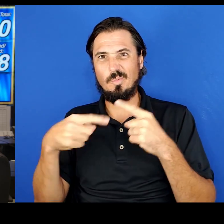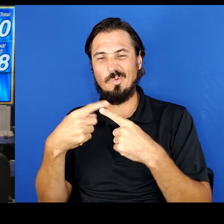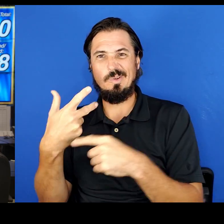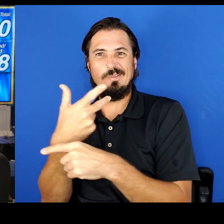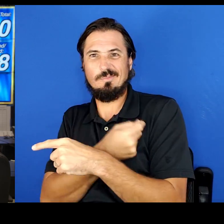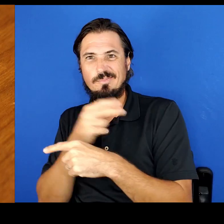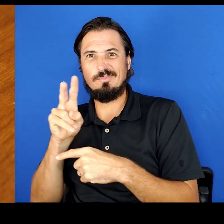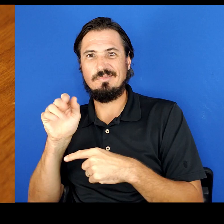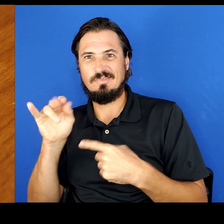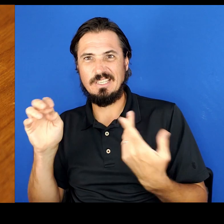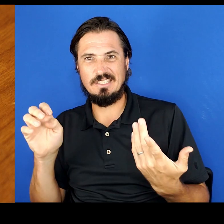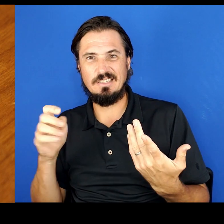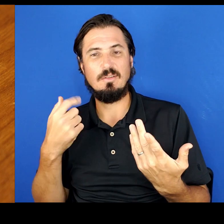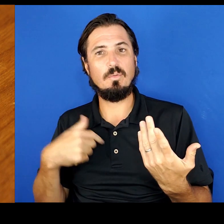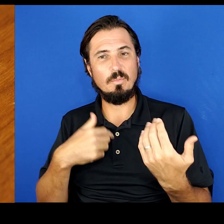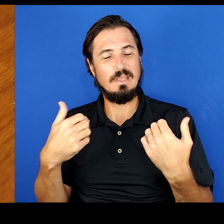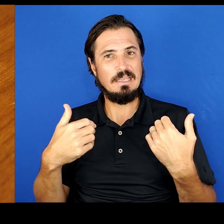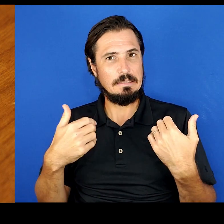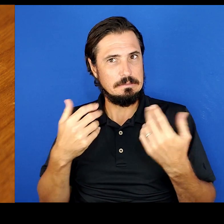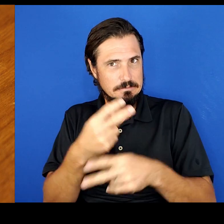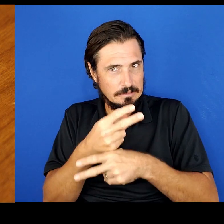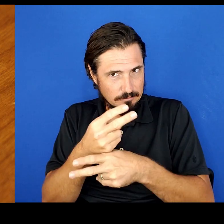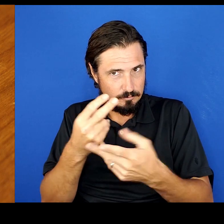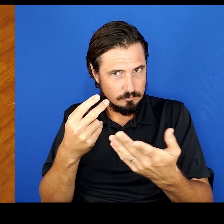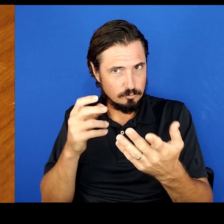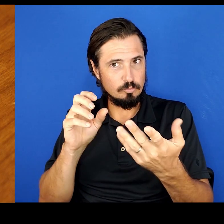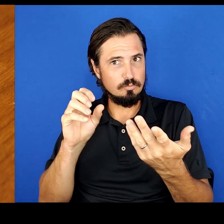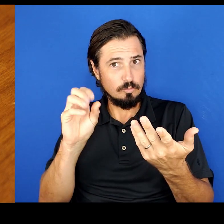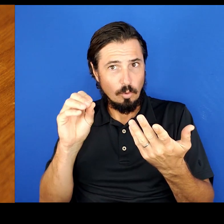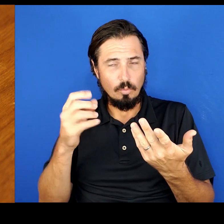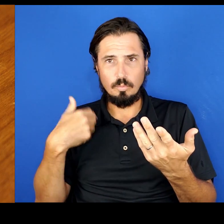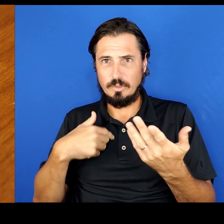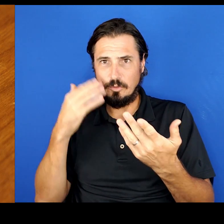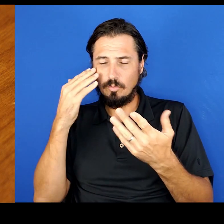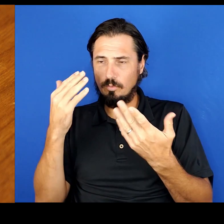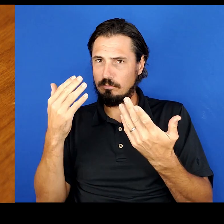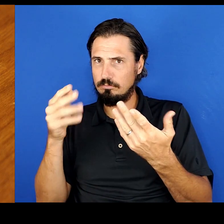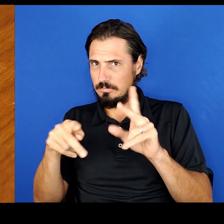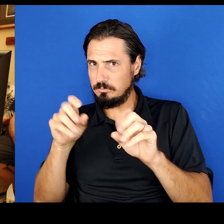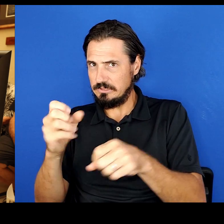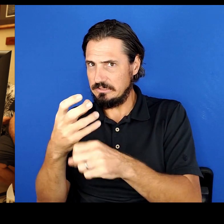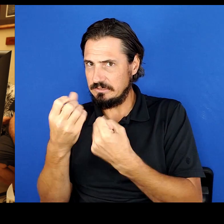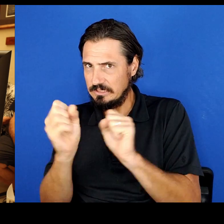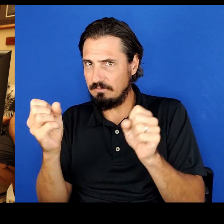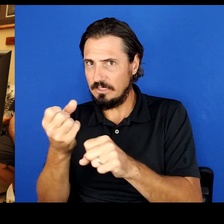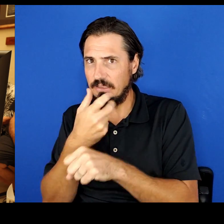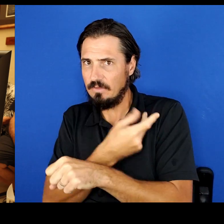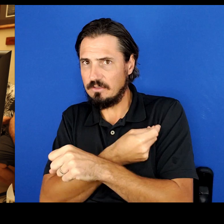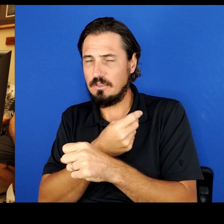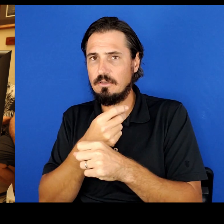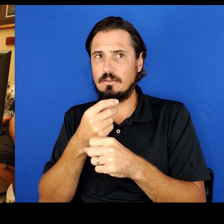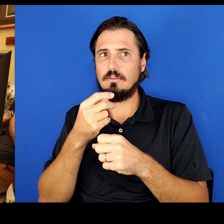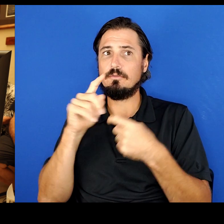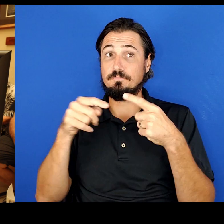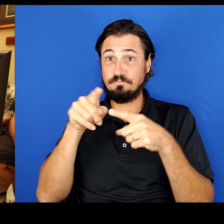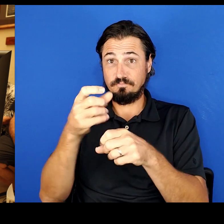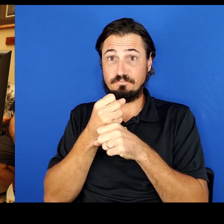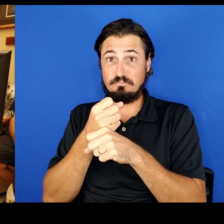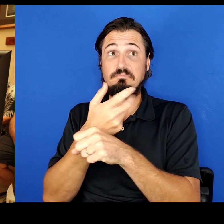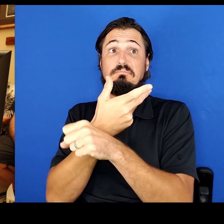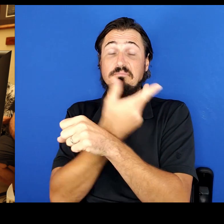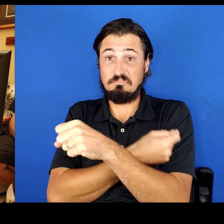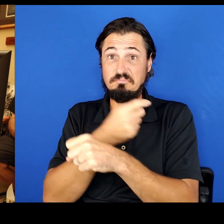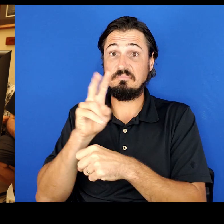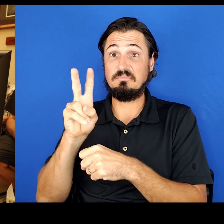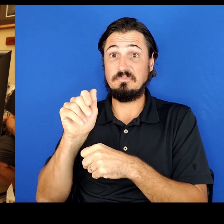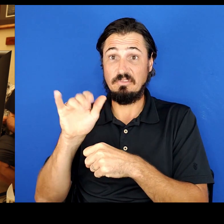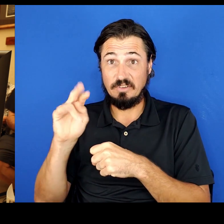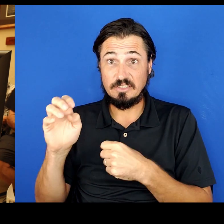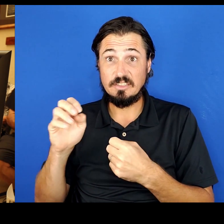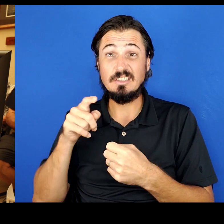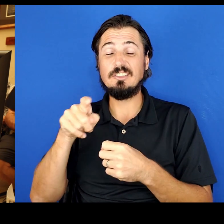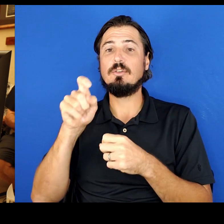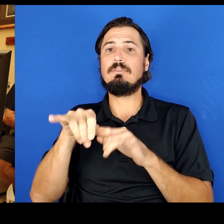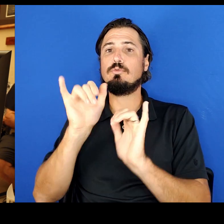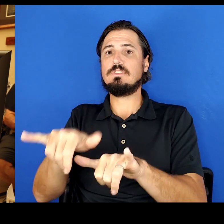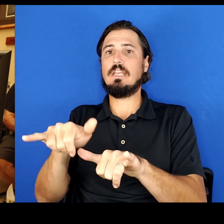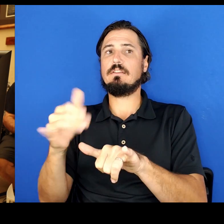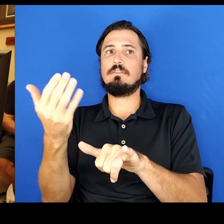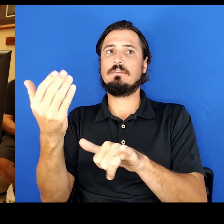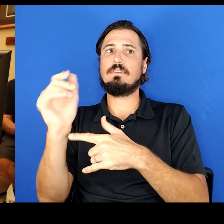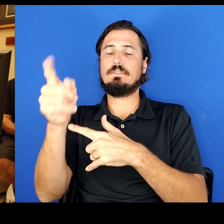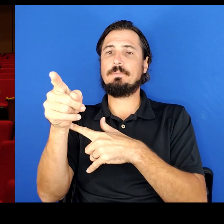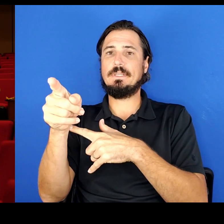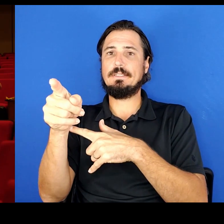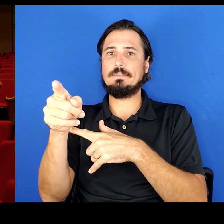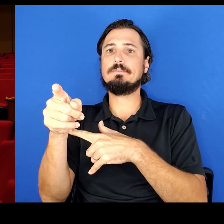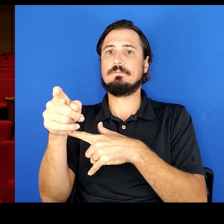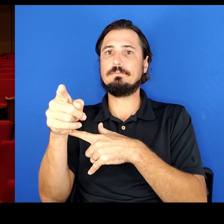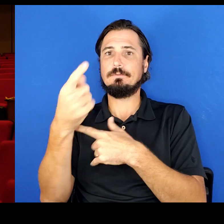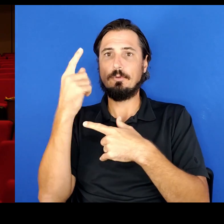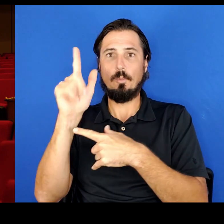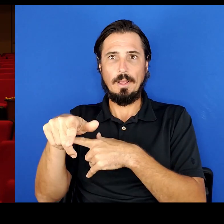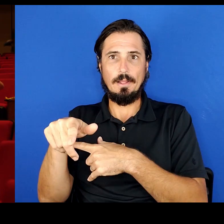vaccine. We take precautions to ensure vaccines can be given safely: Everyone must be observed at the vaccination site for 15 minutes after receiving the vaccine, doctors and nurses